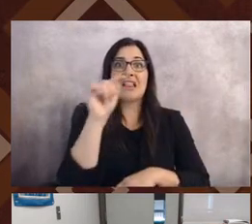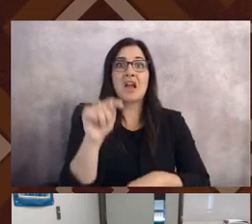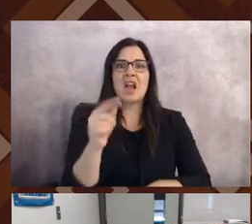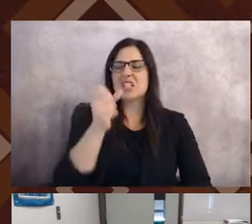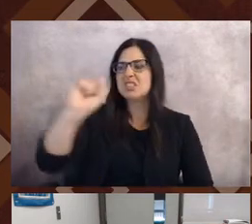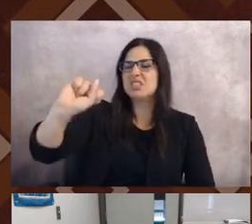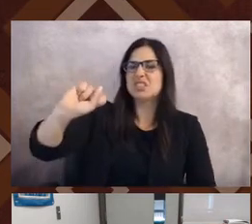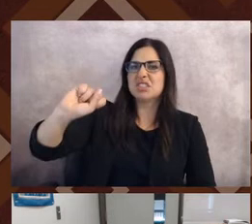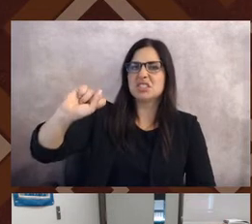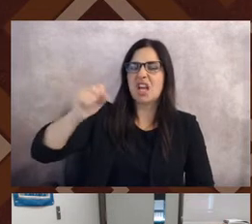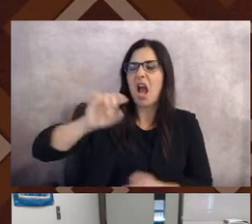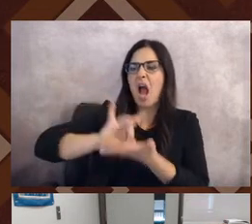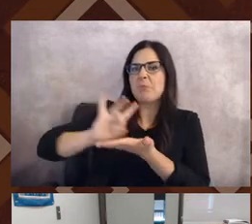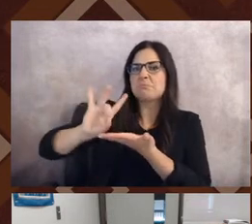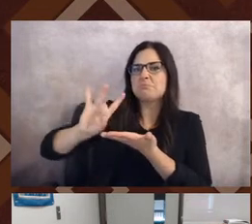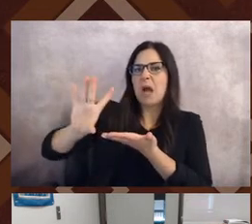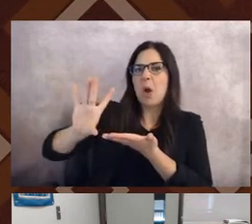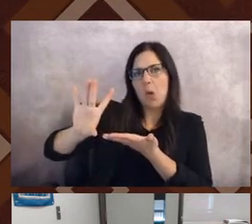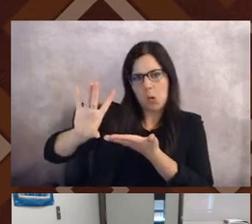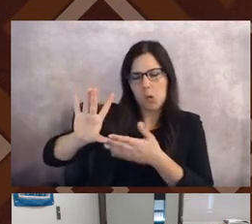when the community of Tillery, you know, took the restaurant